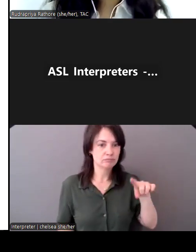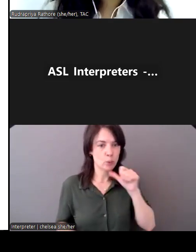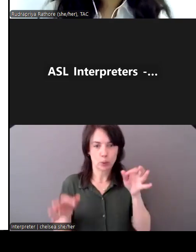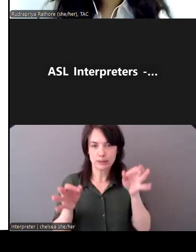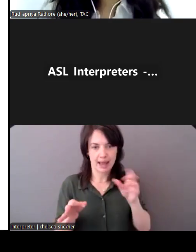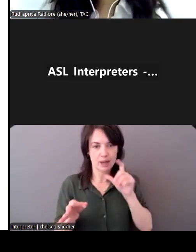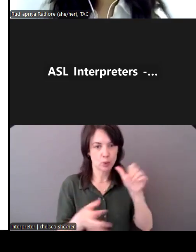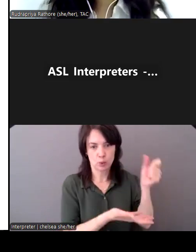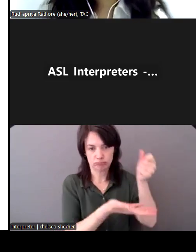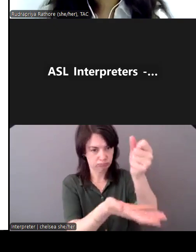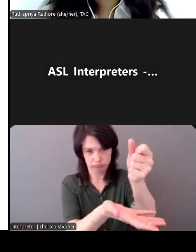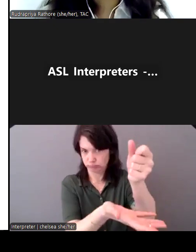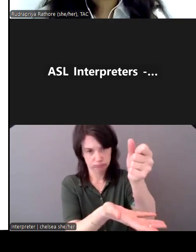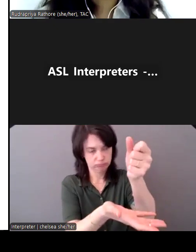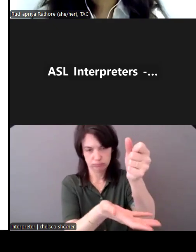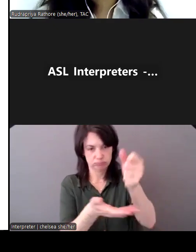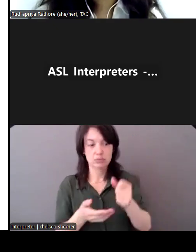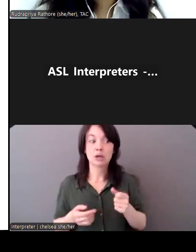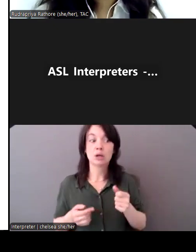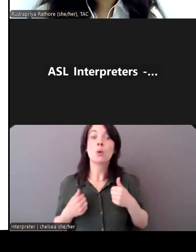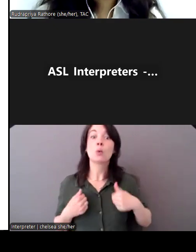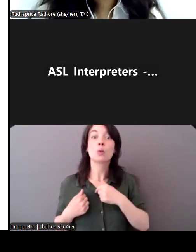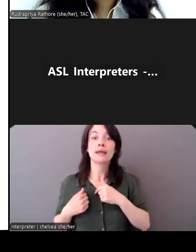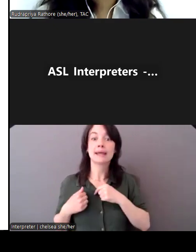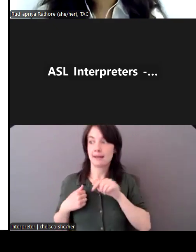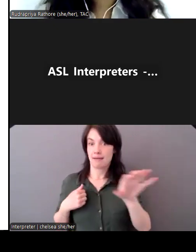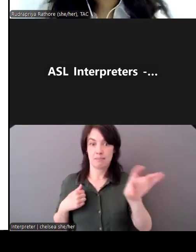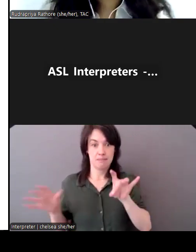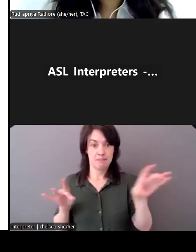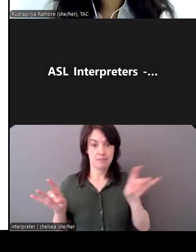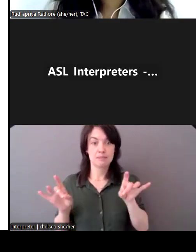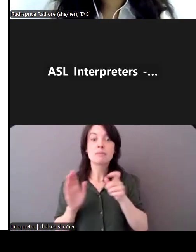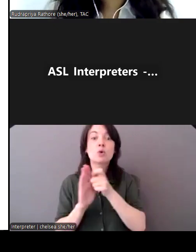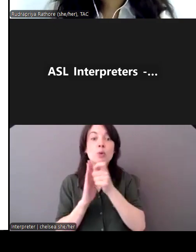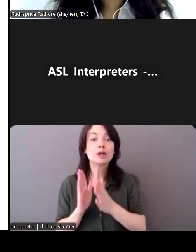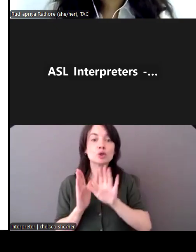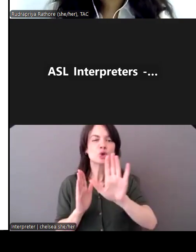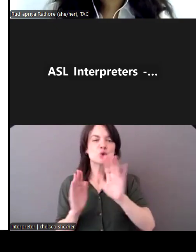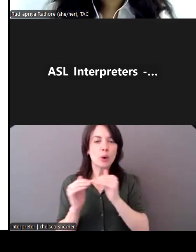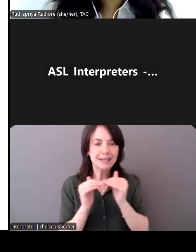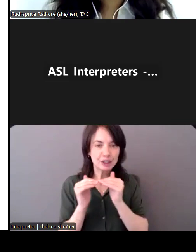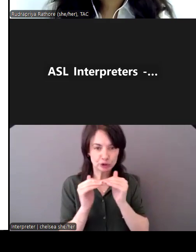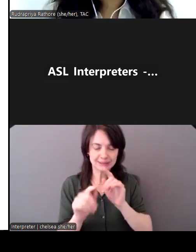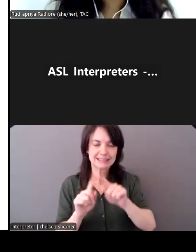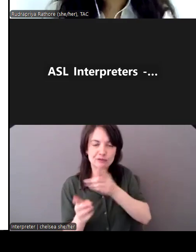we put together a panel of writers who are your peers in various genres um and they read